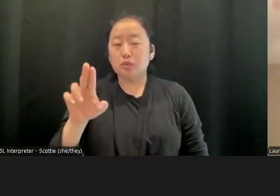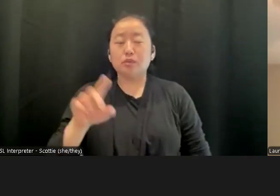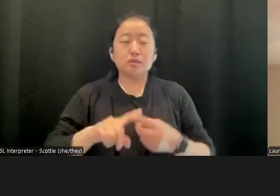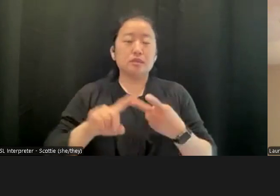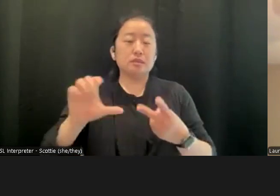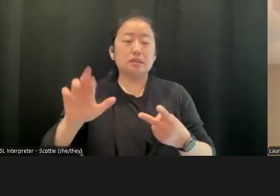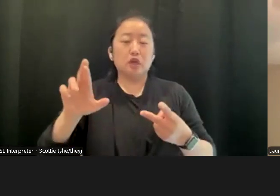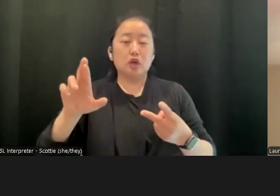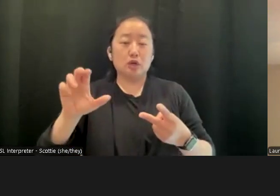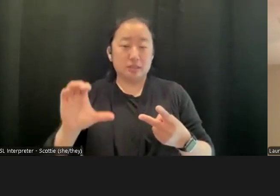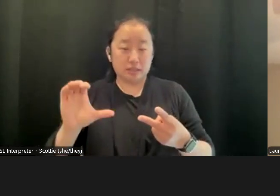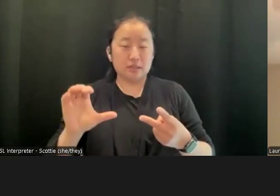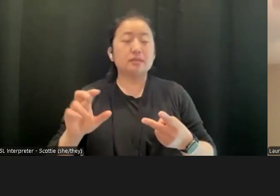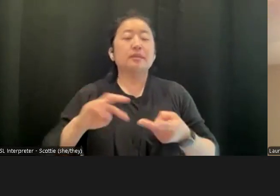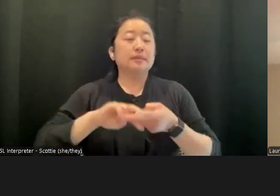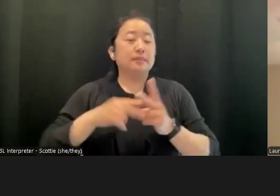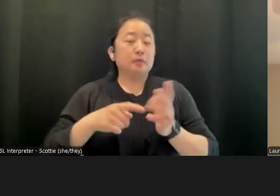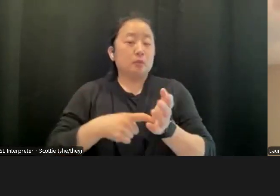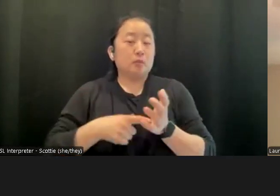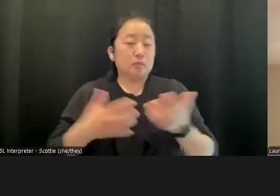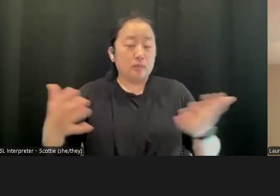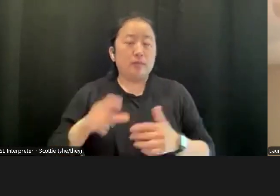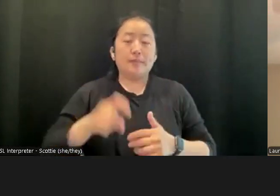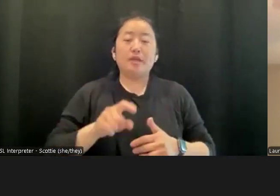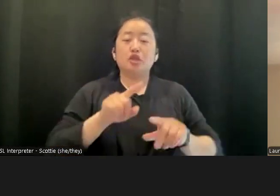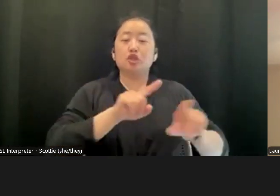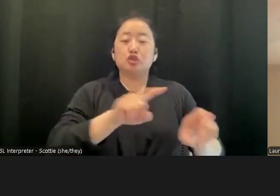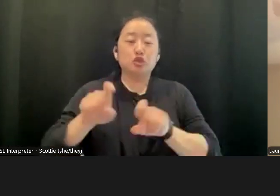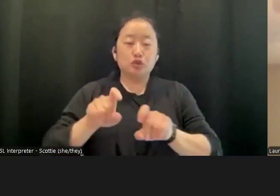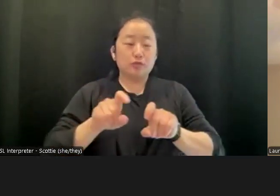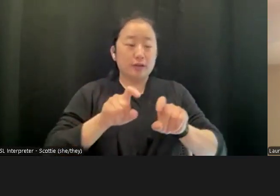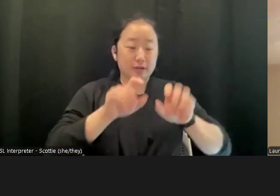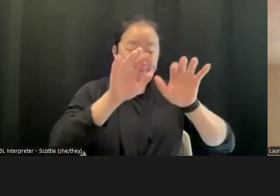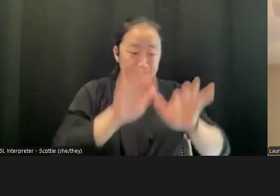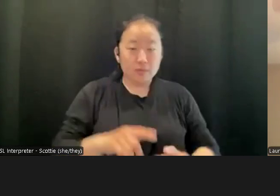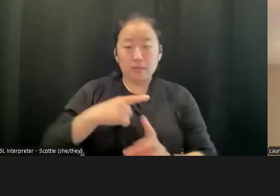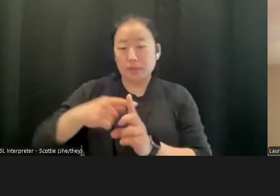taking a short quiz in that survey and then submitting your information.